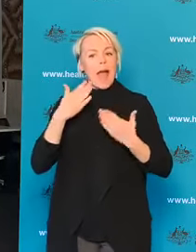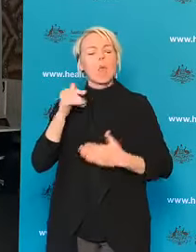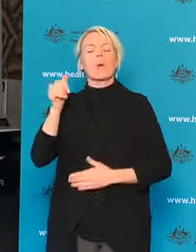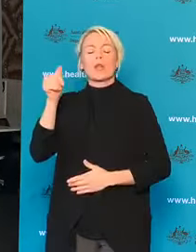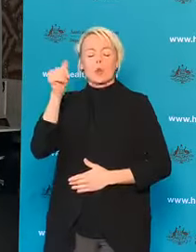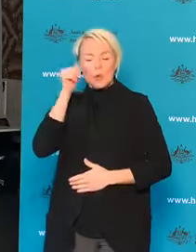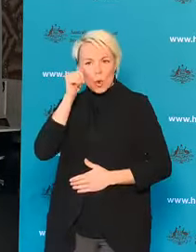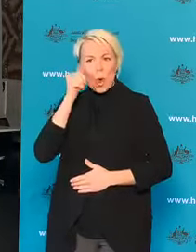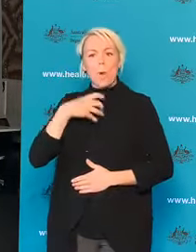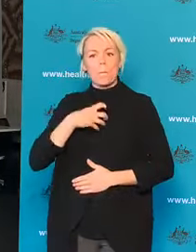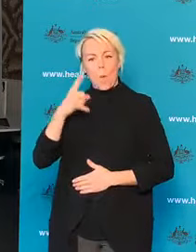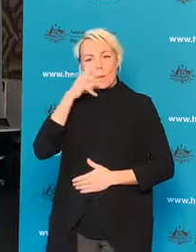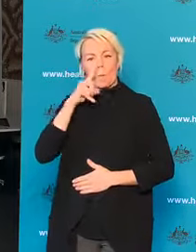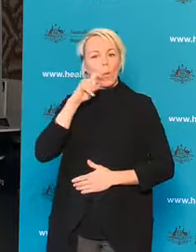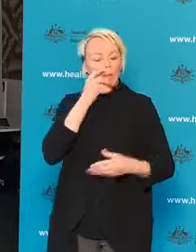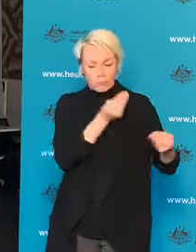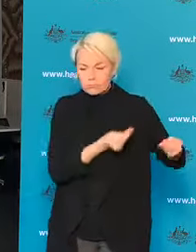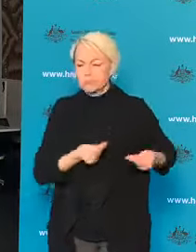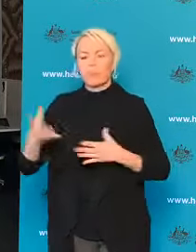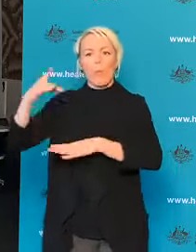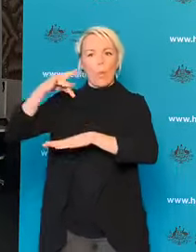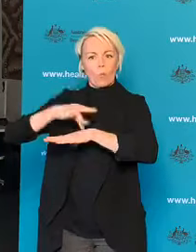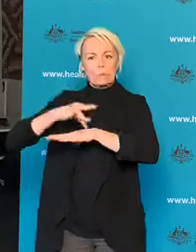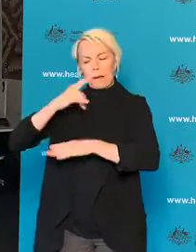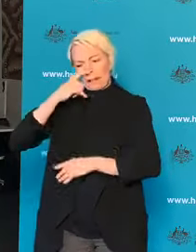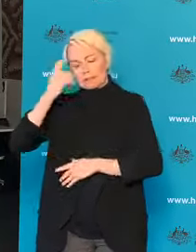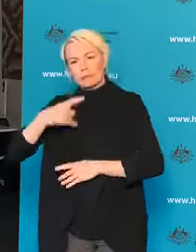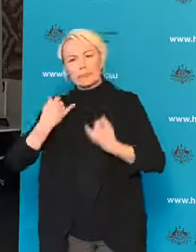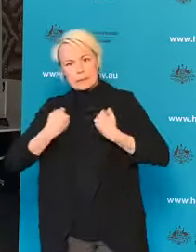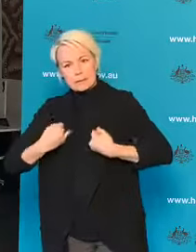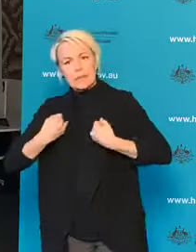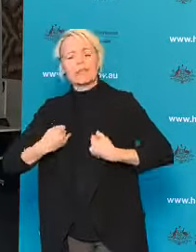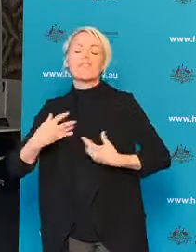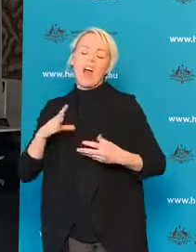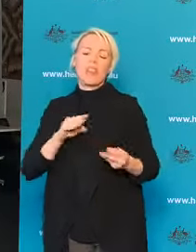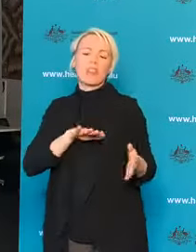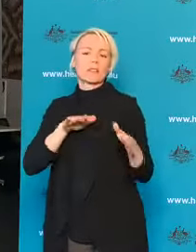of more people losing their lives to COVID-19.